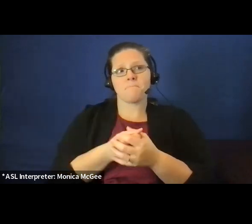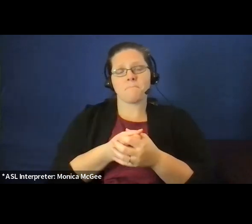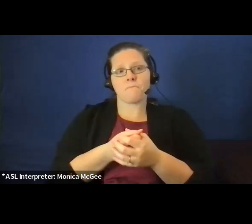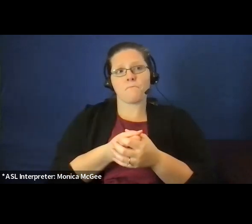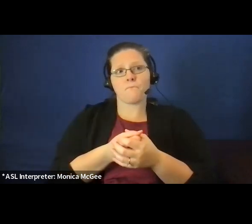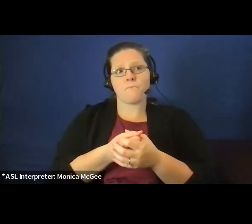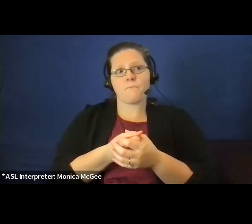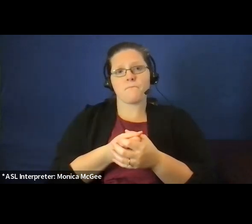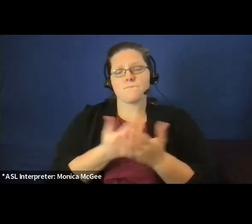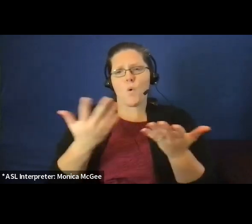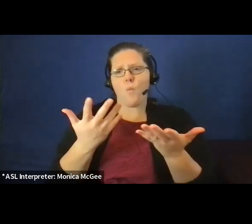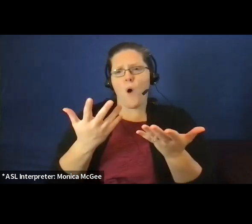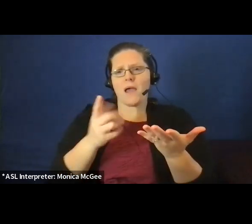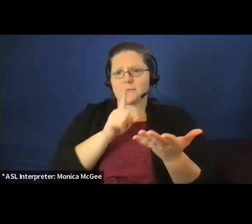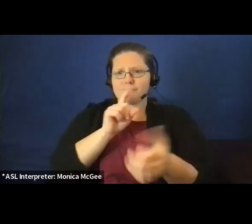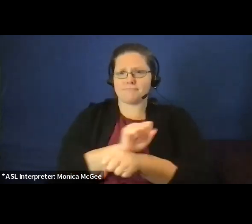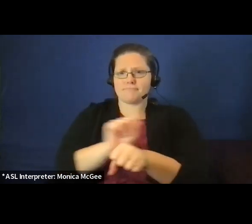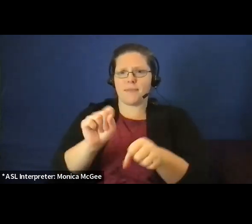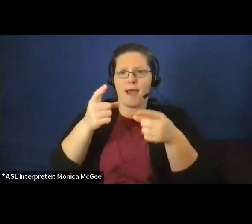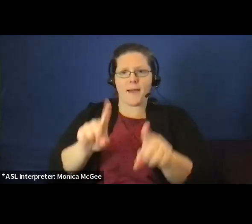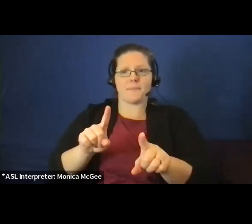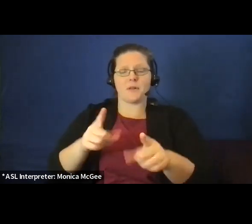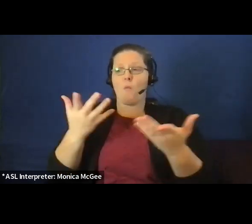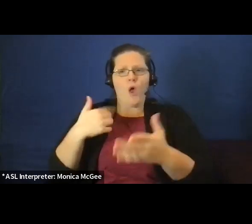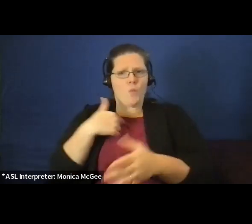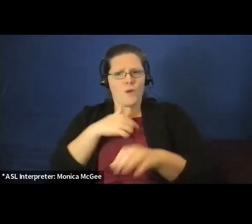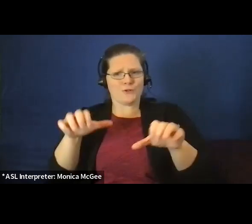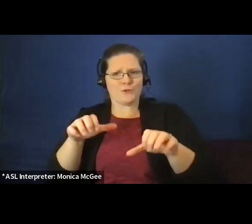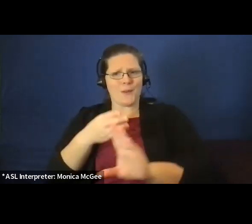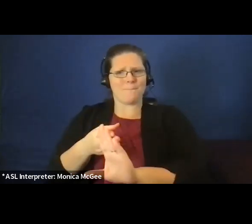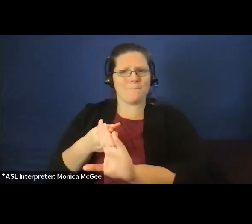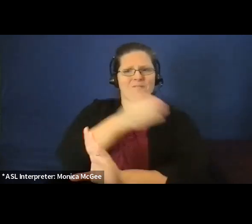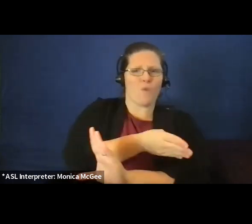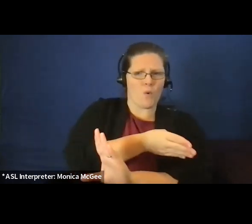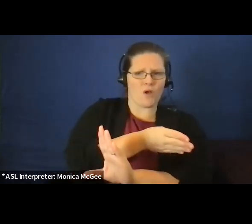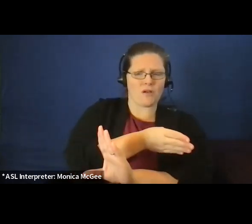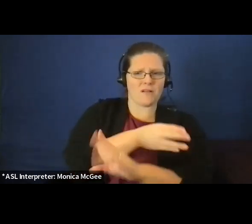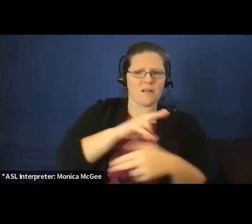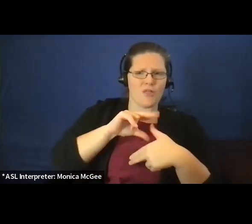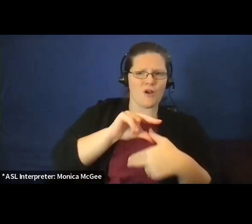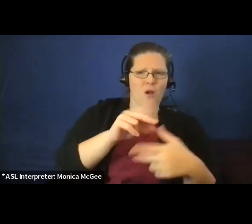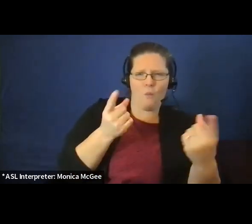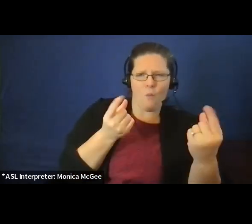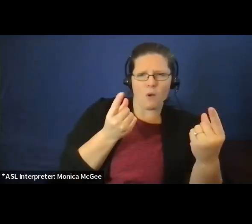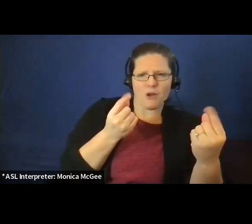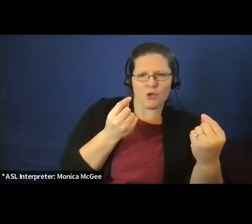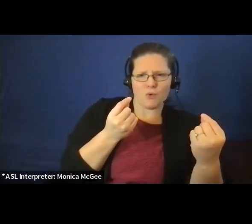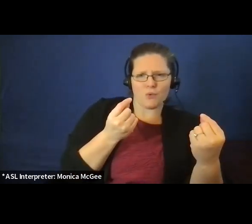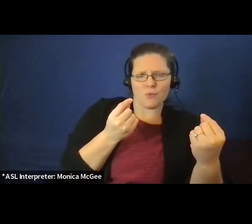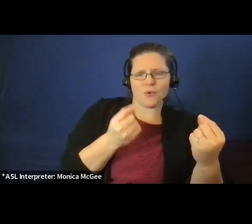Everyone of the SILs participated. We had a discussion on, like, what is